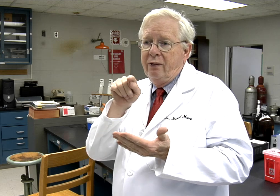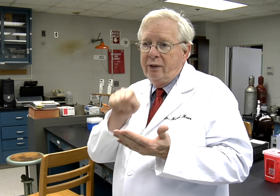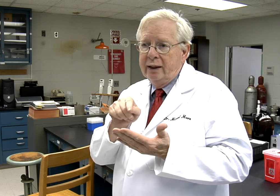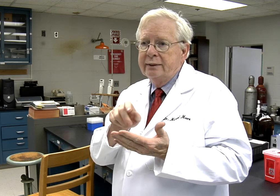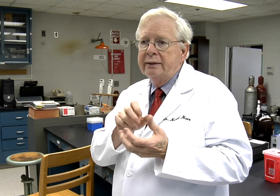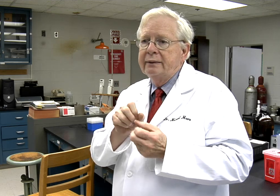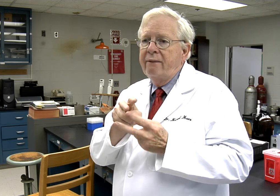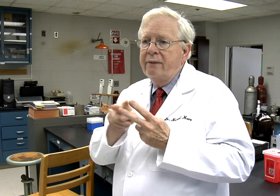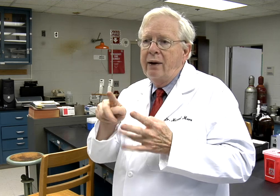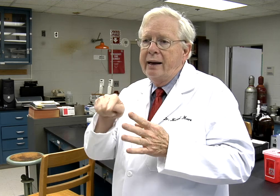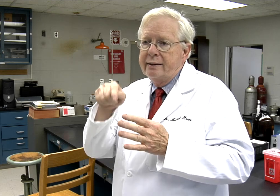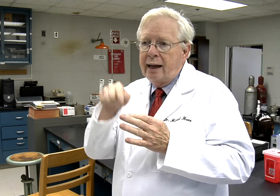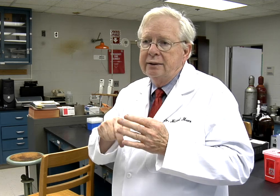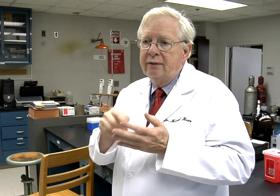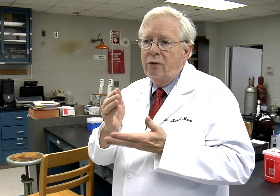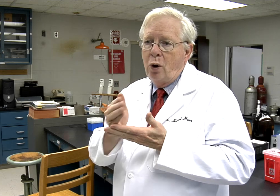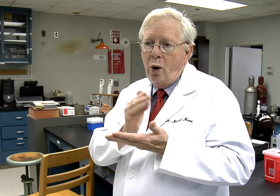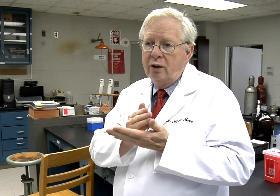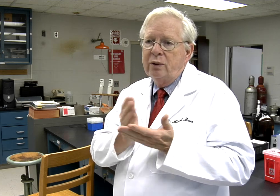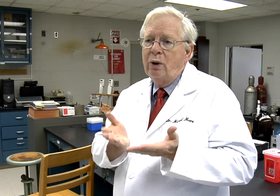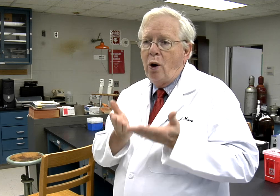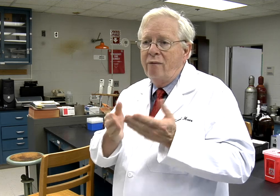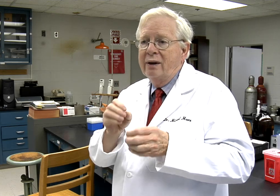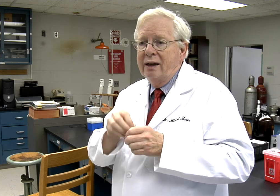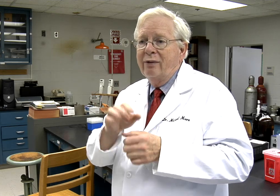This is a very intensive course that we offer